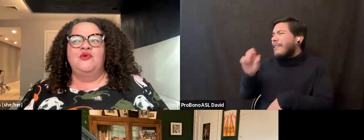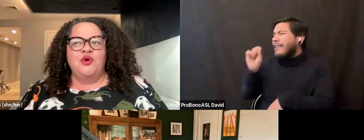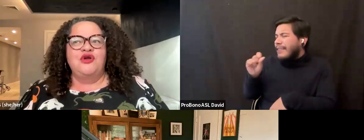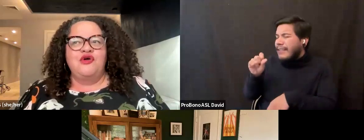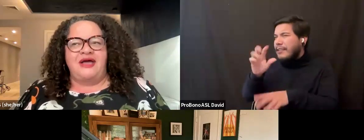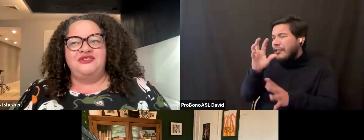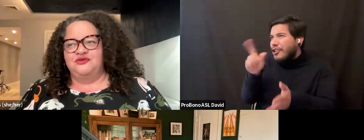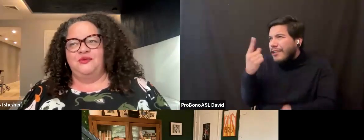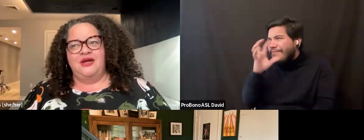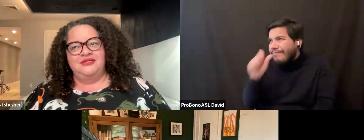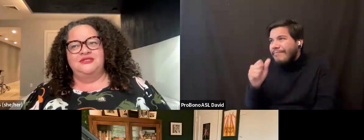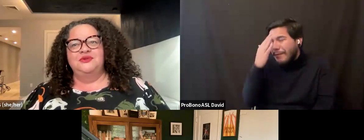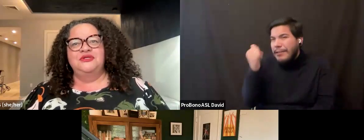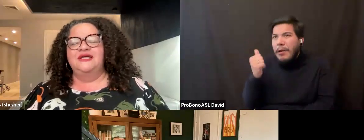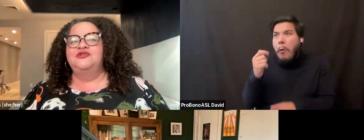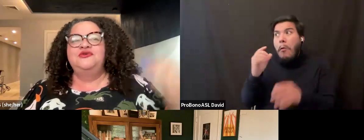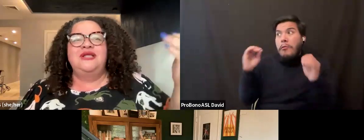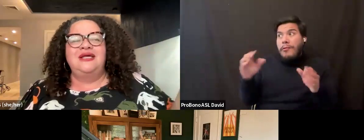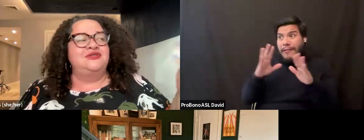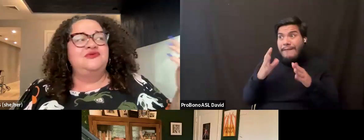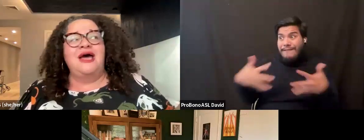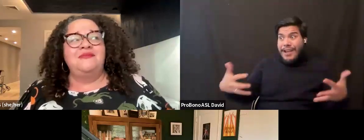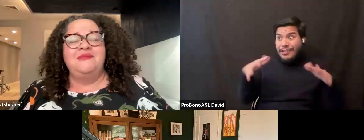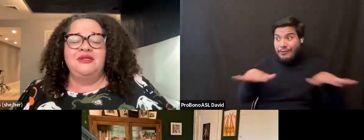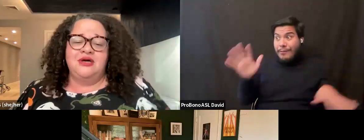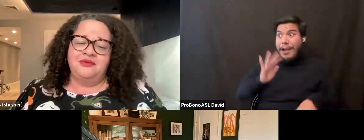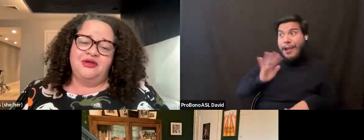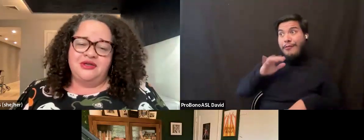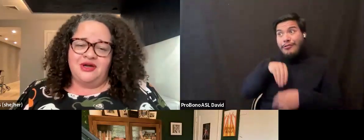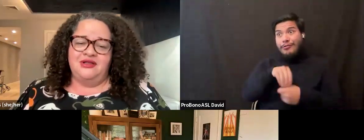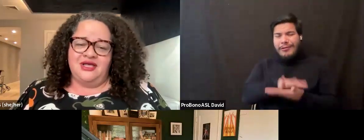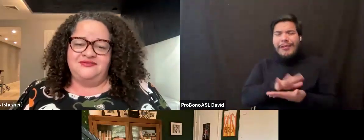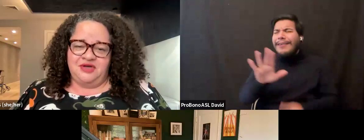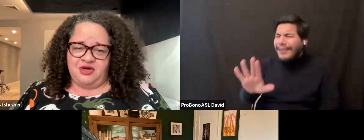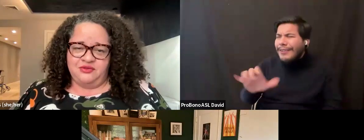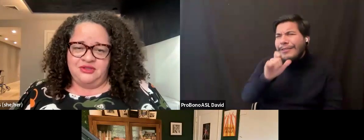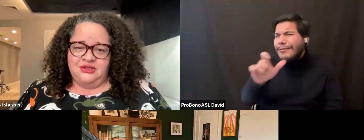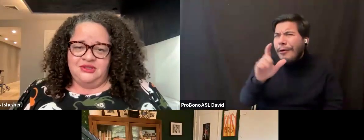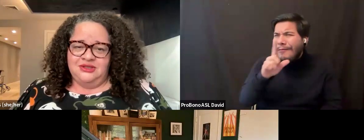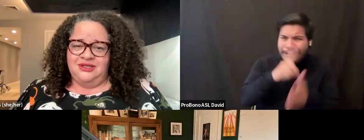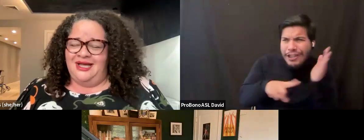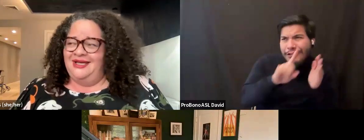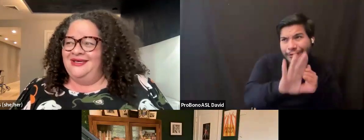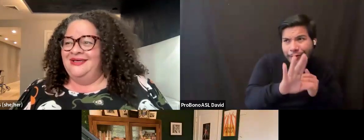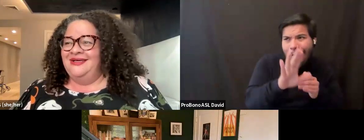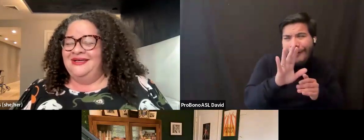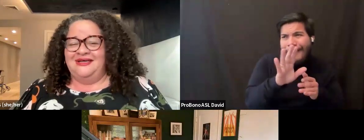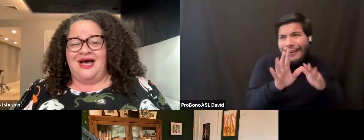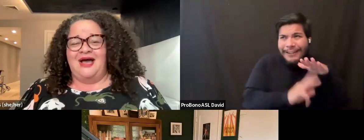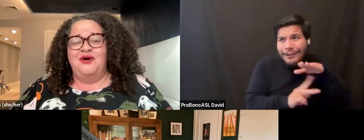There were no fat children when I went to school. Lady, do not make me look up your kindergarten class photo. I'll find your,